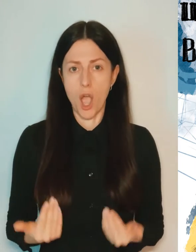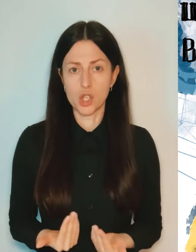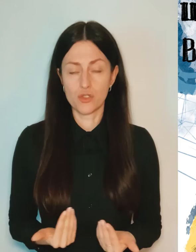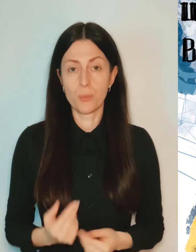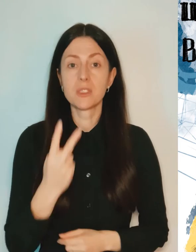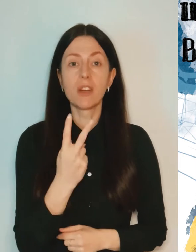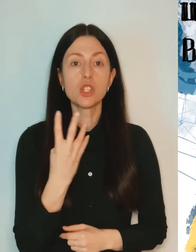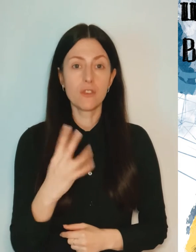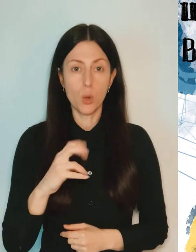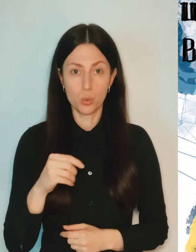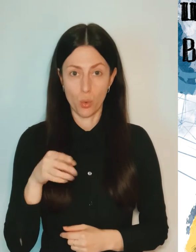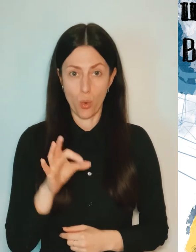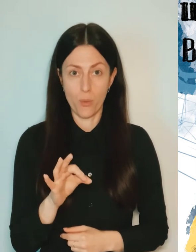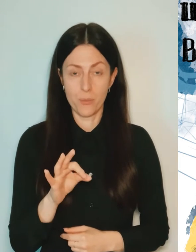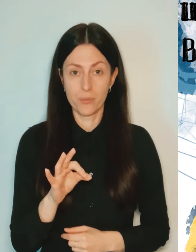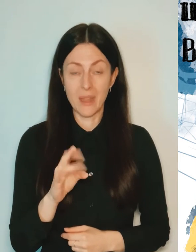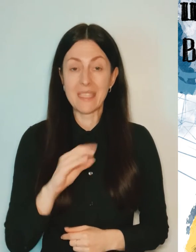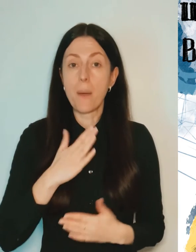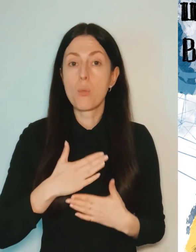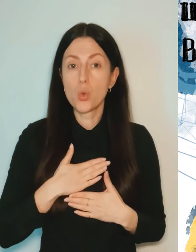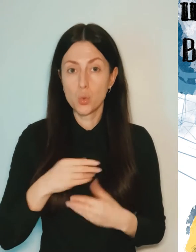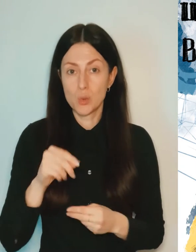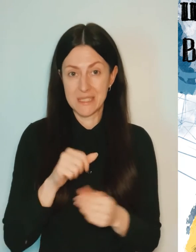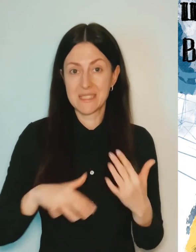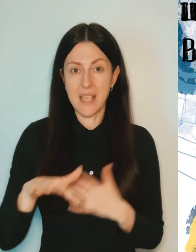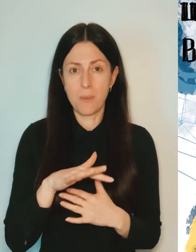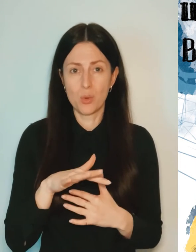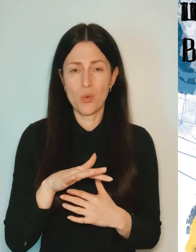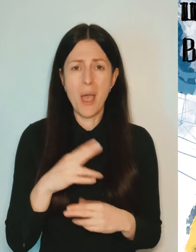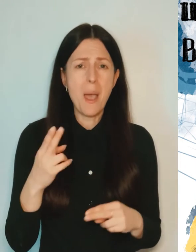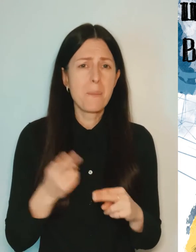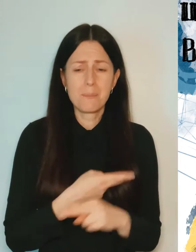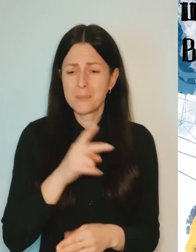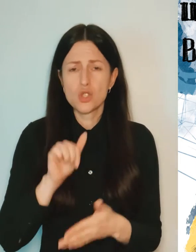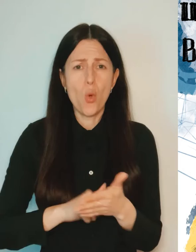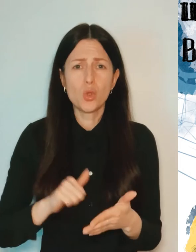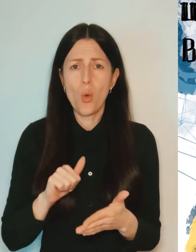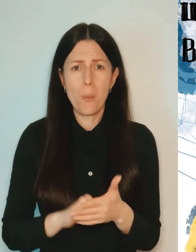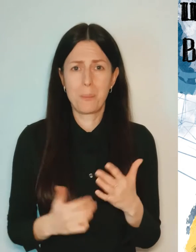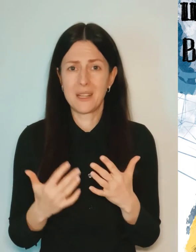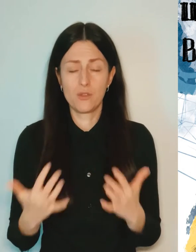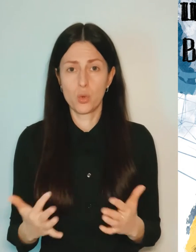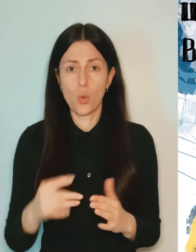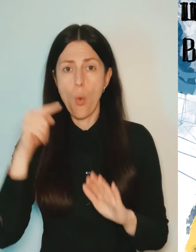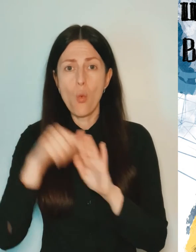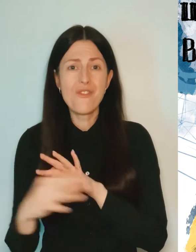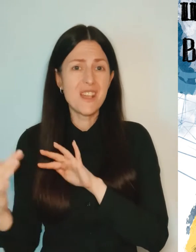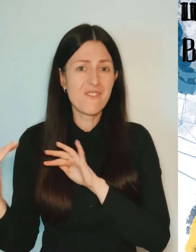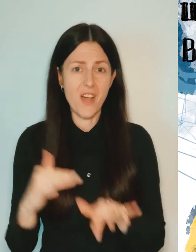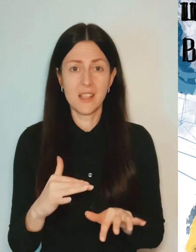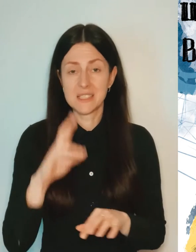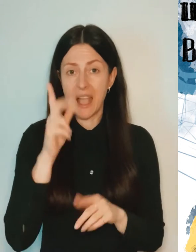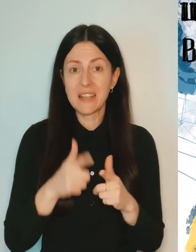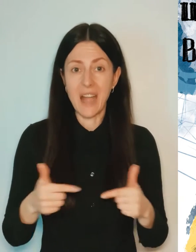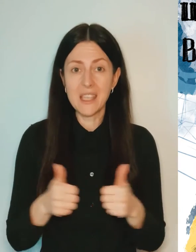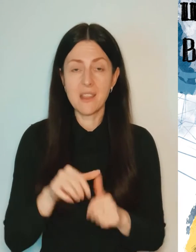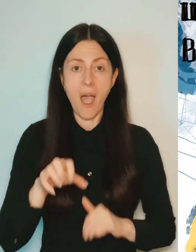On February 24th, the aggressor country Russia invaded my land for no reason.